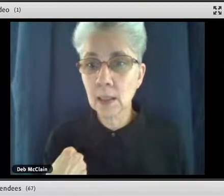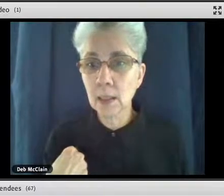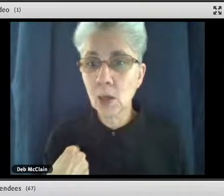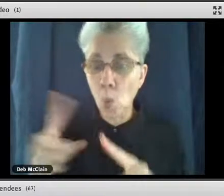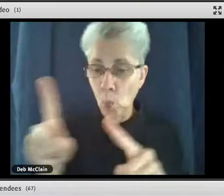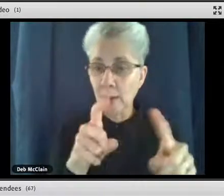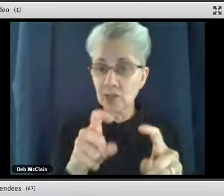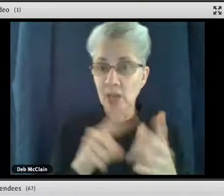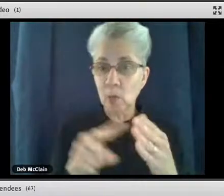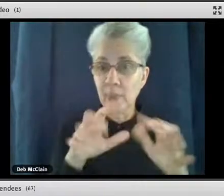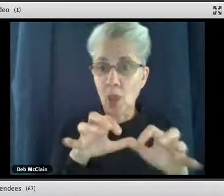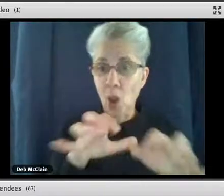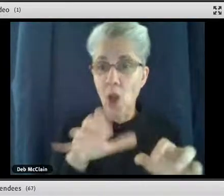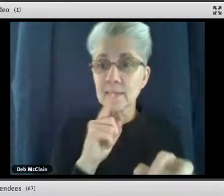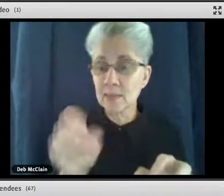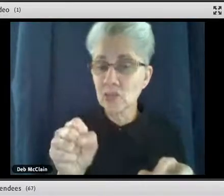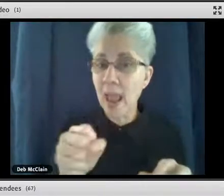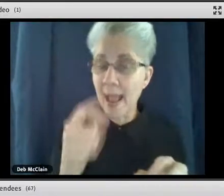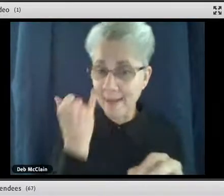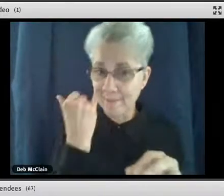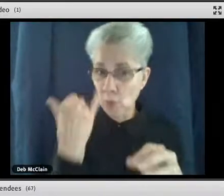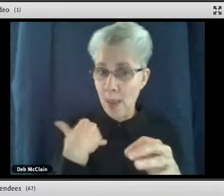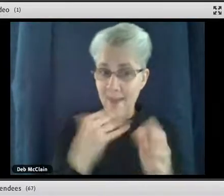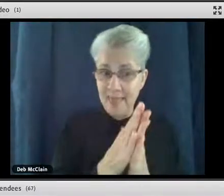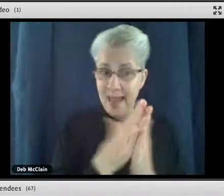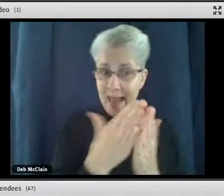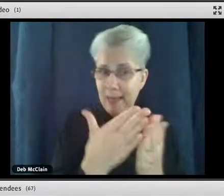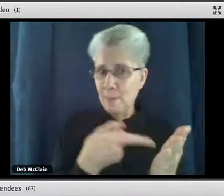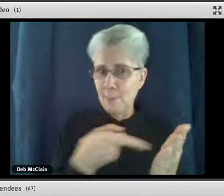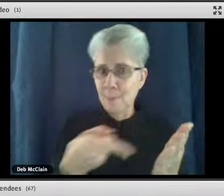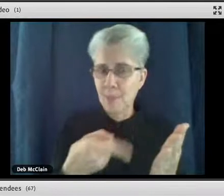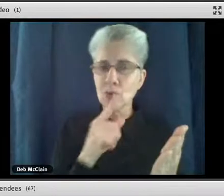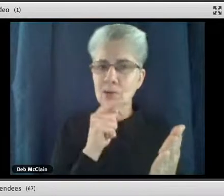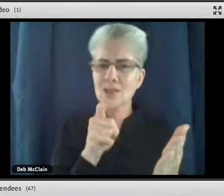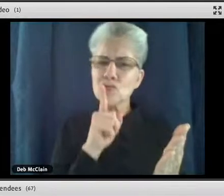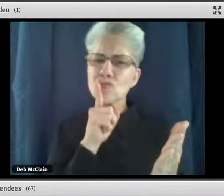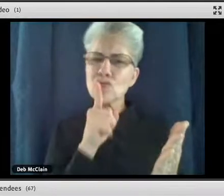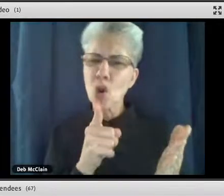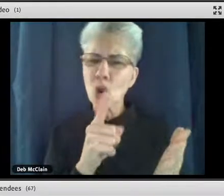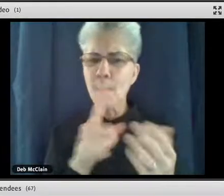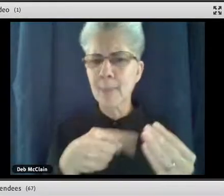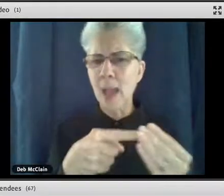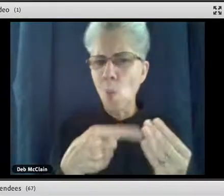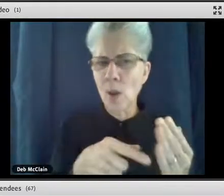if we would check the publisher. Yeah, absolutely, if -- if you -- if you have the item